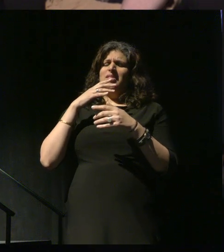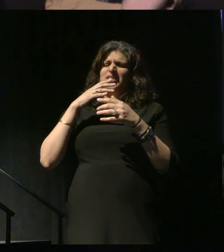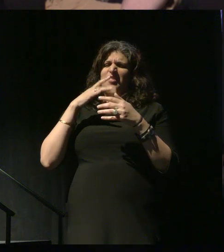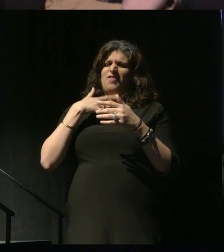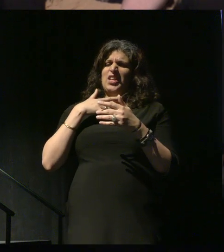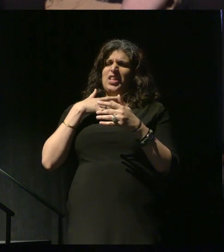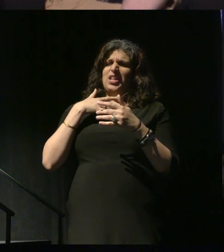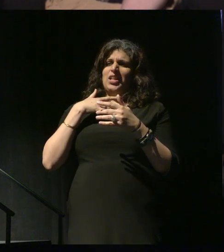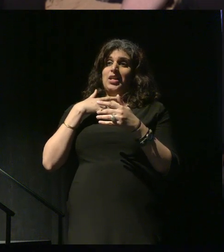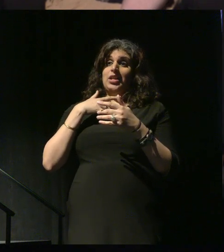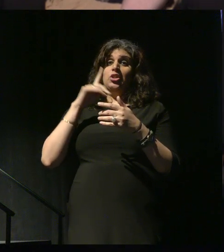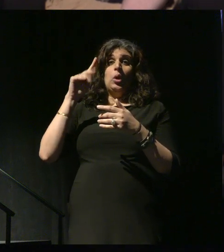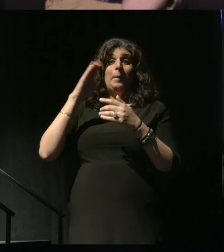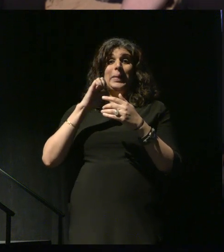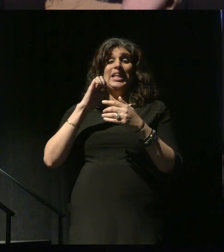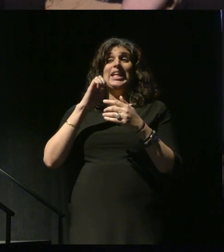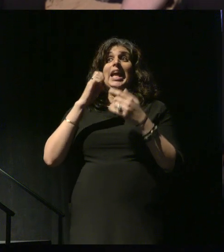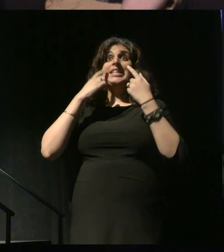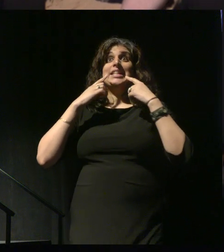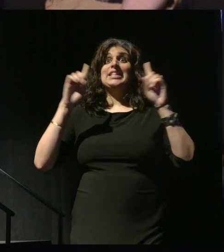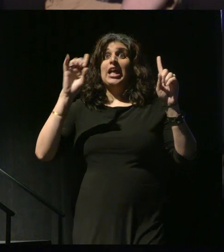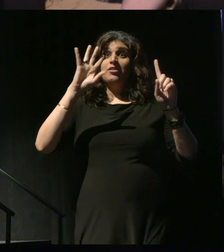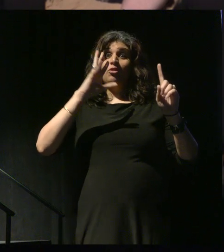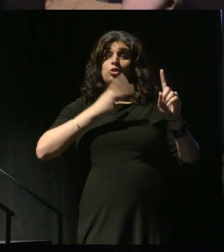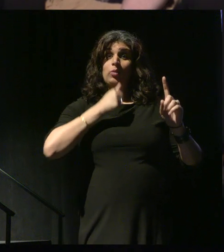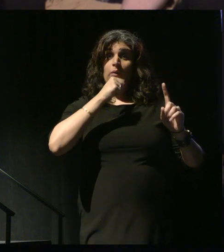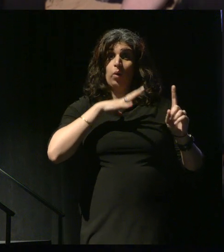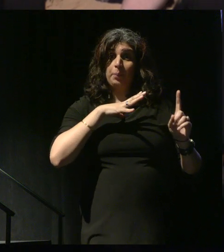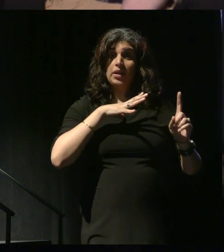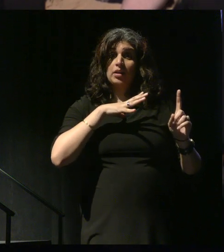to be a successful trans woman, you had to be beautiful,